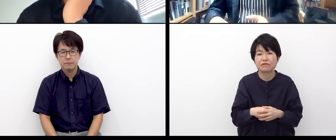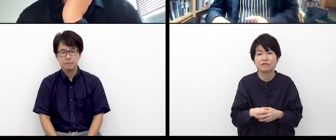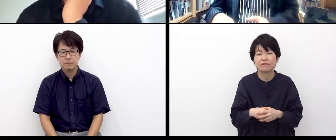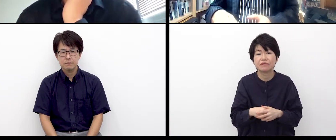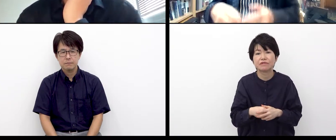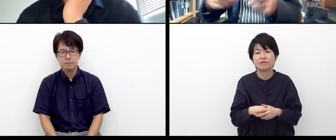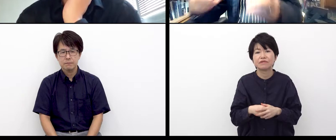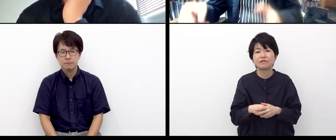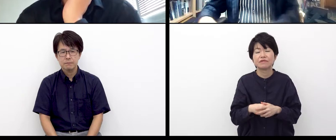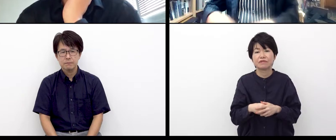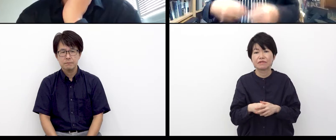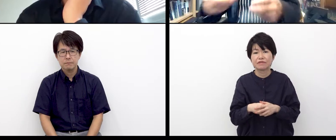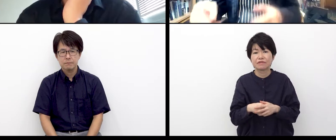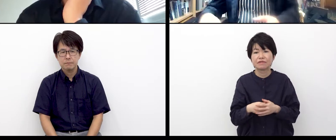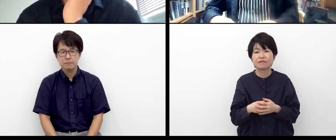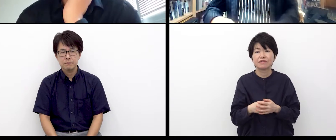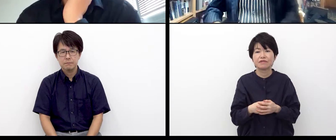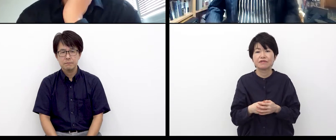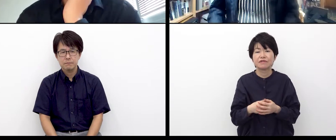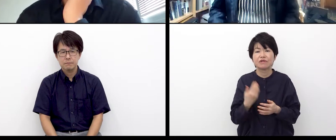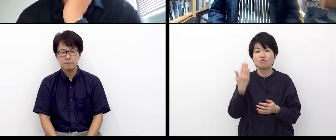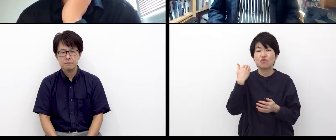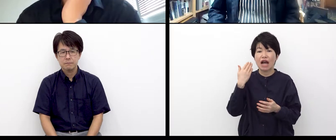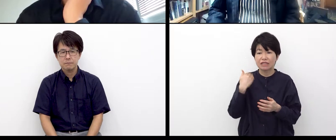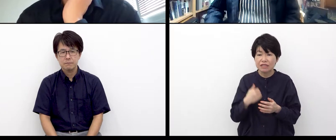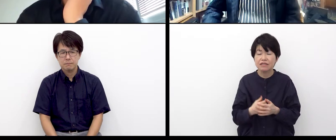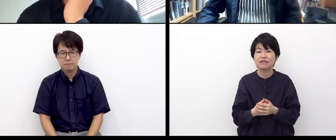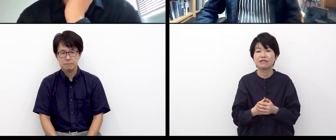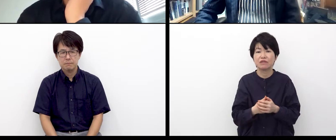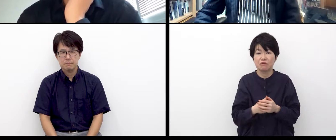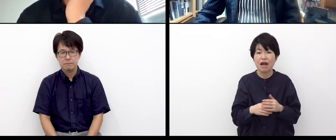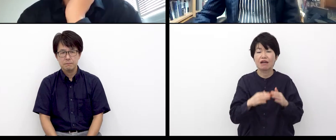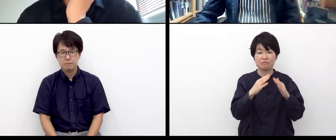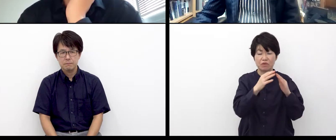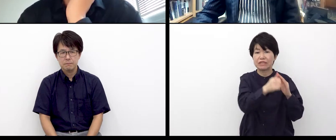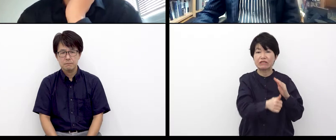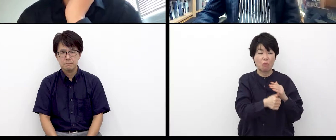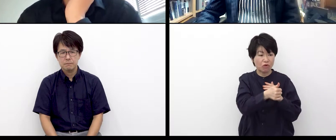it took a really strong beating in the media.